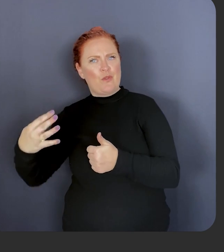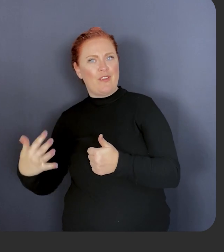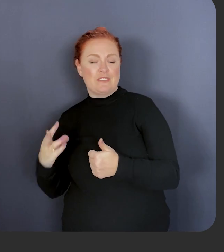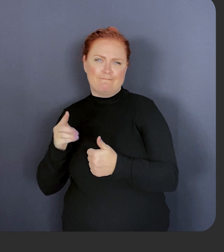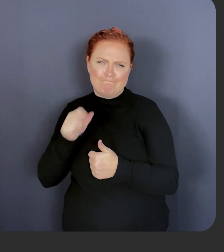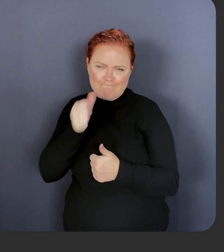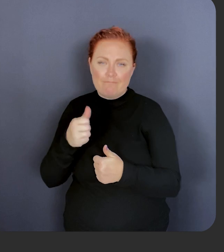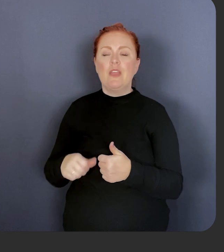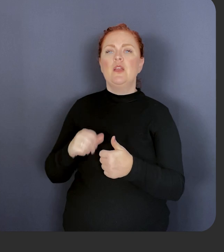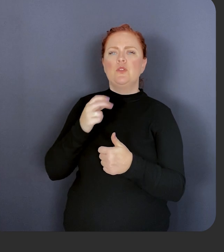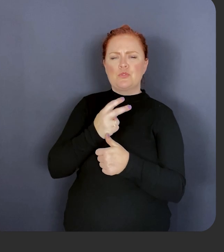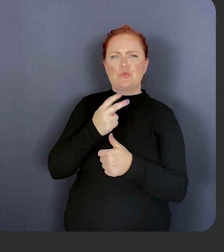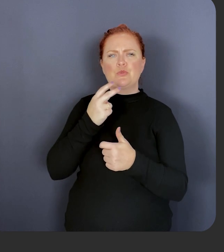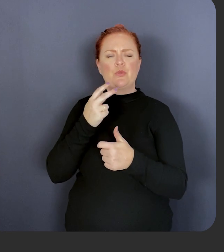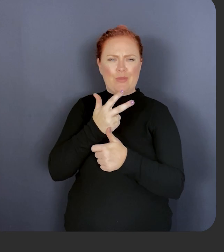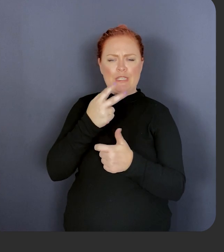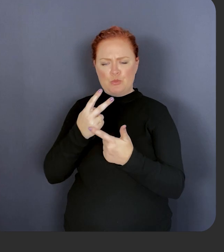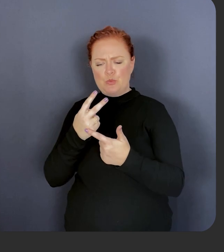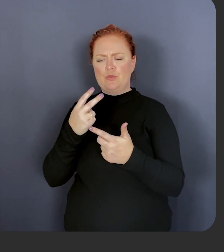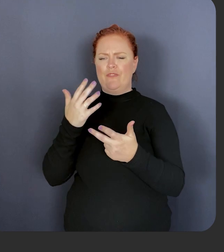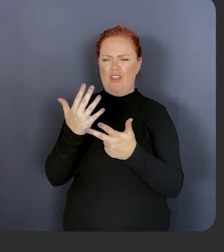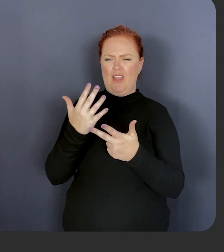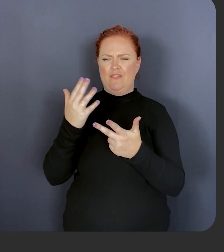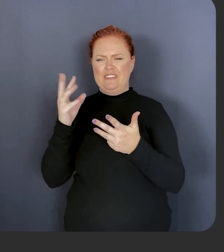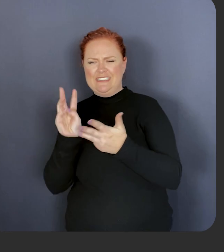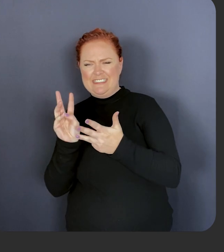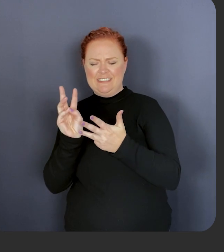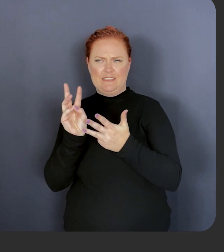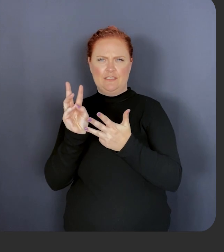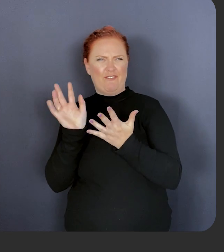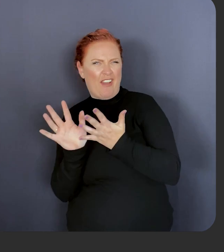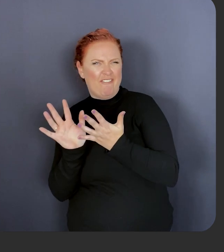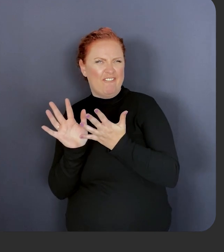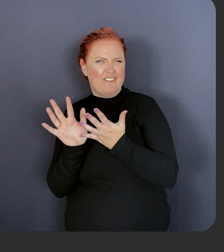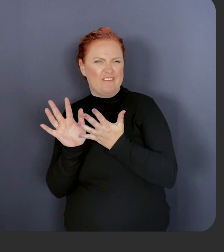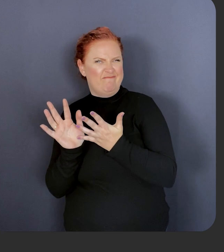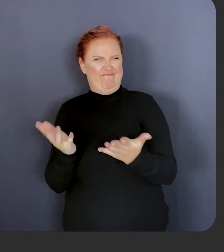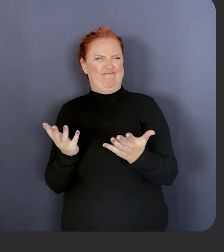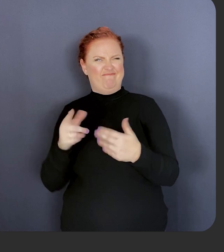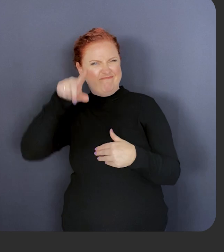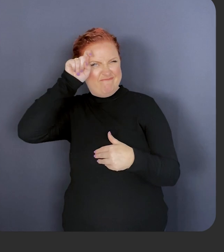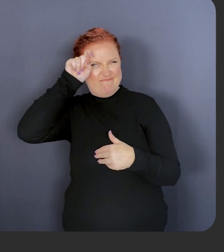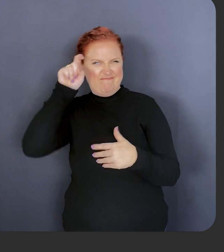Then I go to a 5 and a 6. But then I go back to a 5. Then I go to 5, then I go-- so this number order doesn't make sense